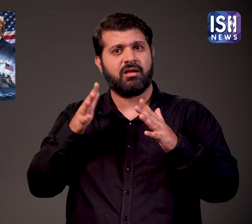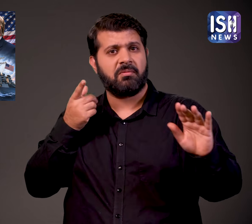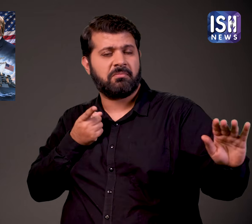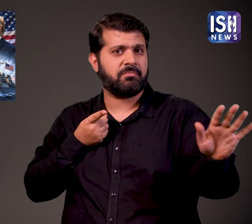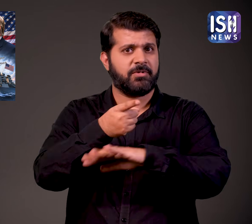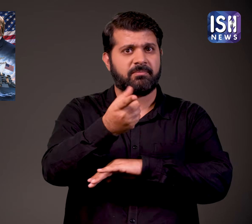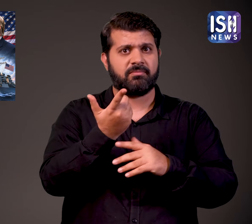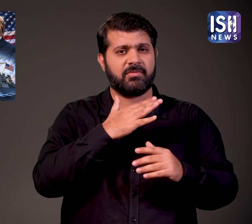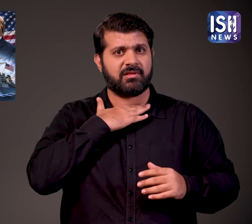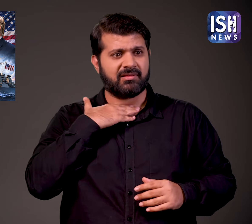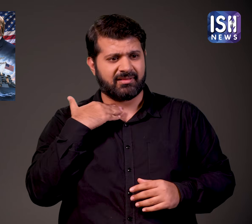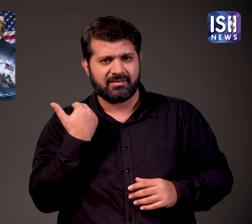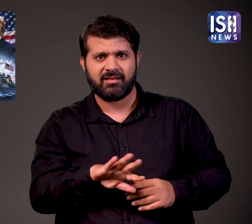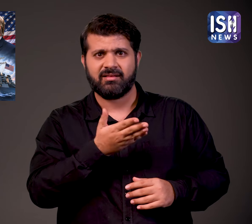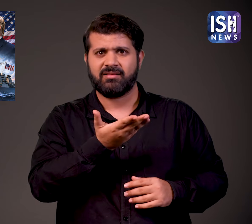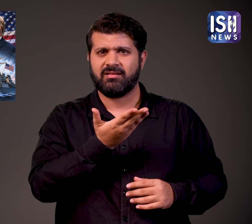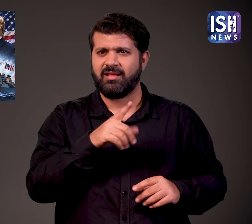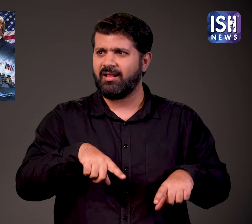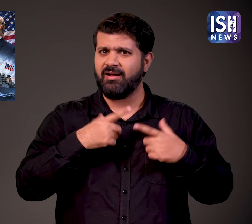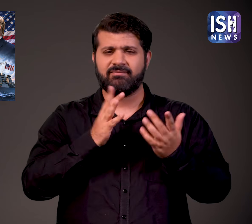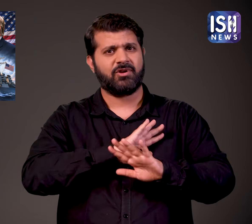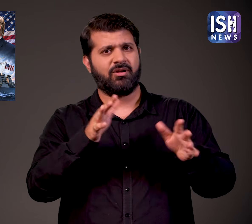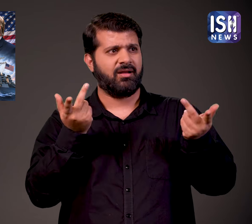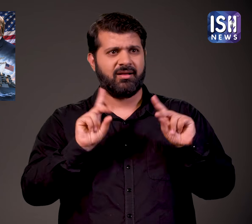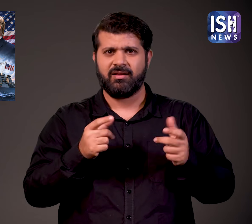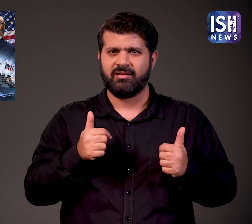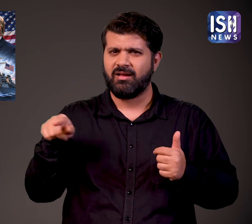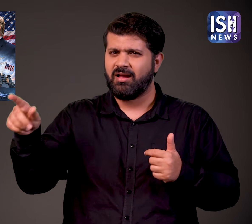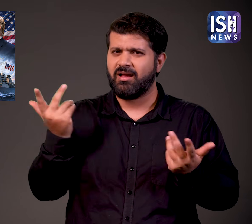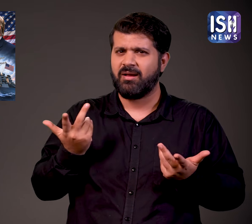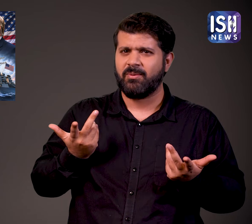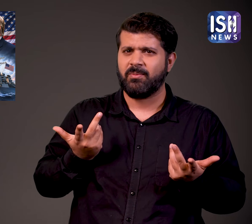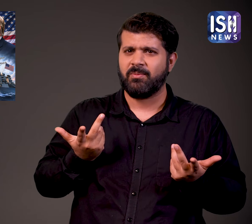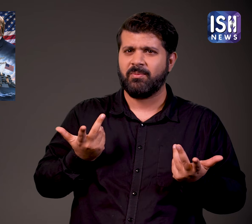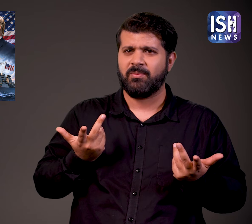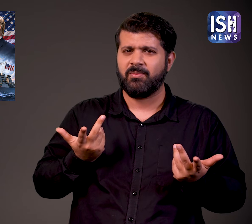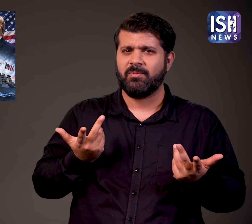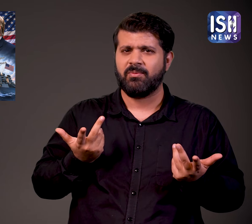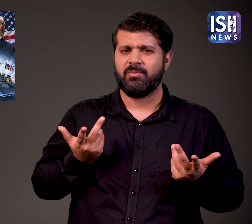instead of launching an attack. Once lives are lost, they cannot be brought back. How can they do this?